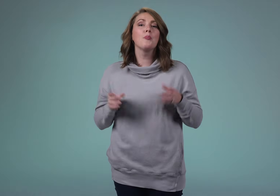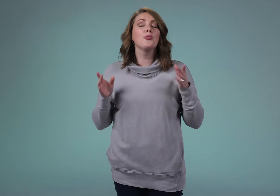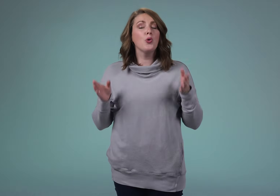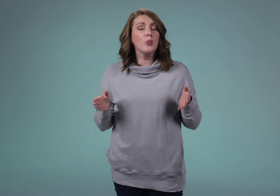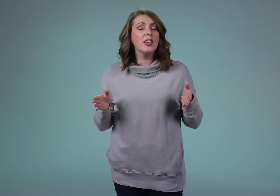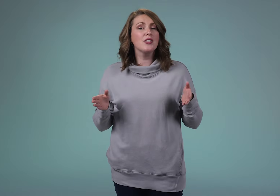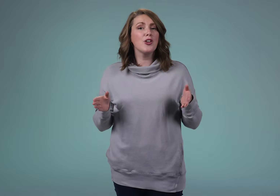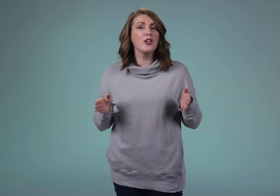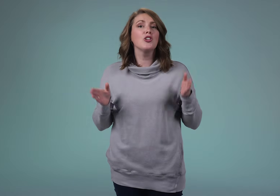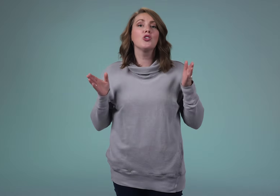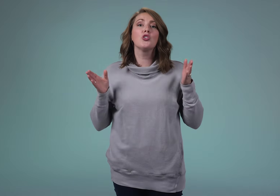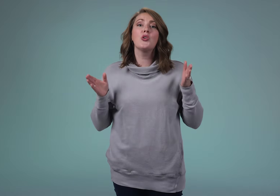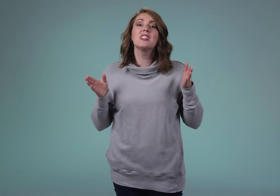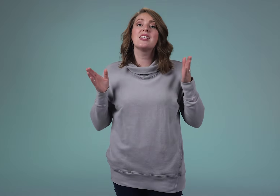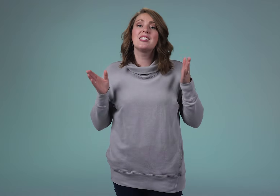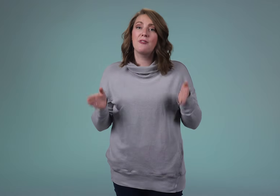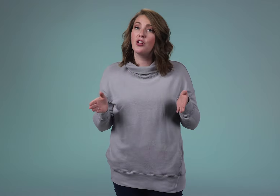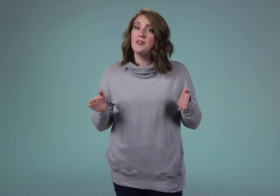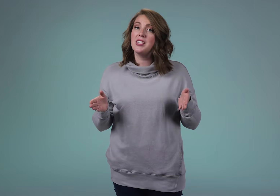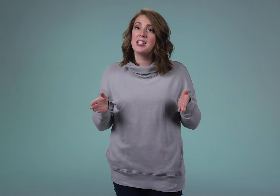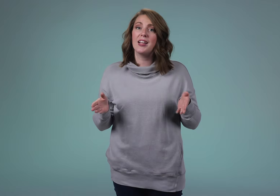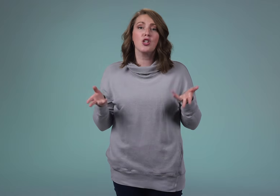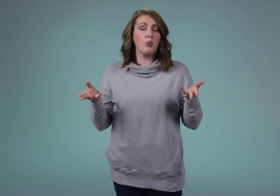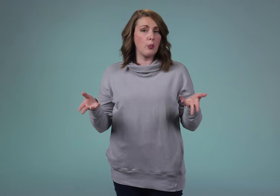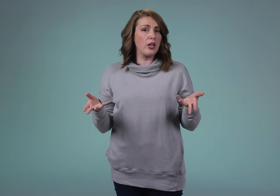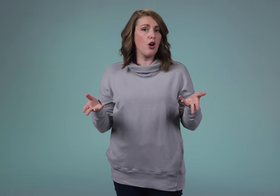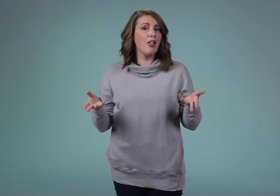Before we get started, you'll notice that several of these signs are what we call